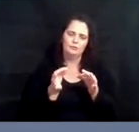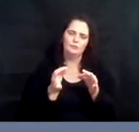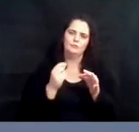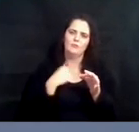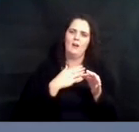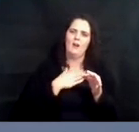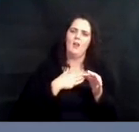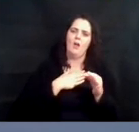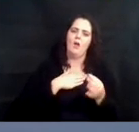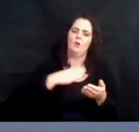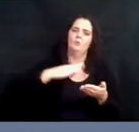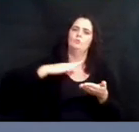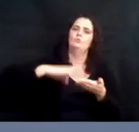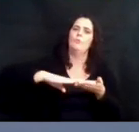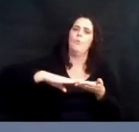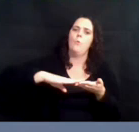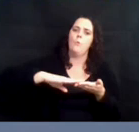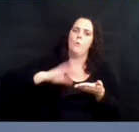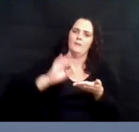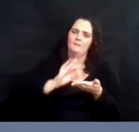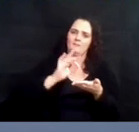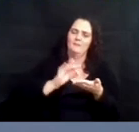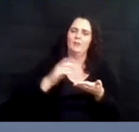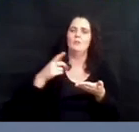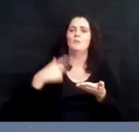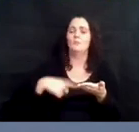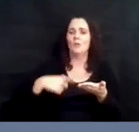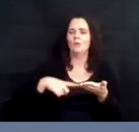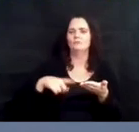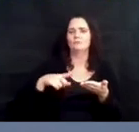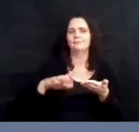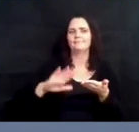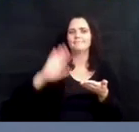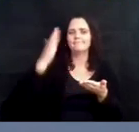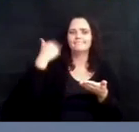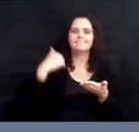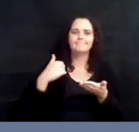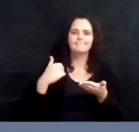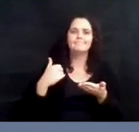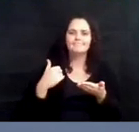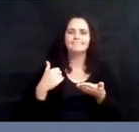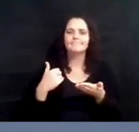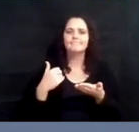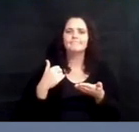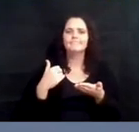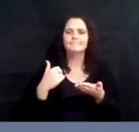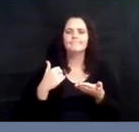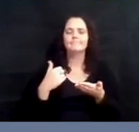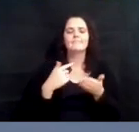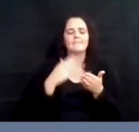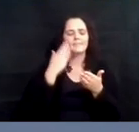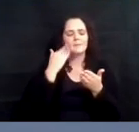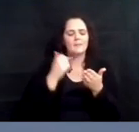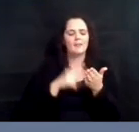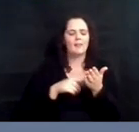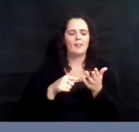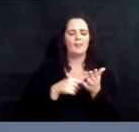is because it is a method that was done by one of my favourite artists of the 20th century, an artist named Lotte Reiniger